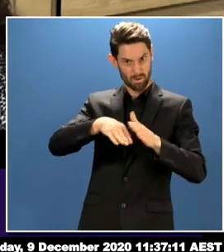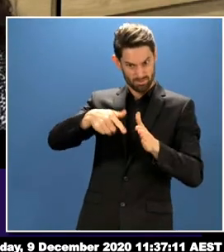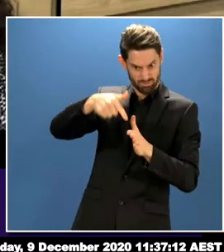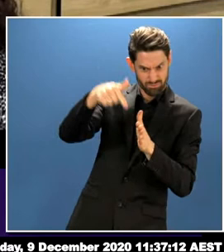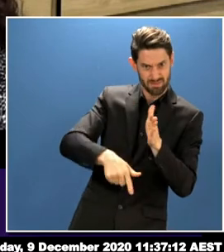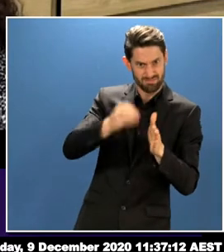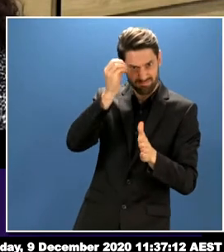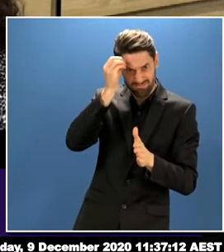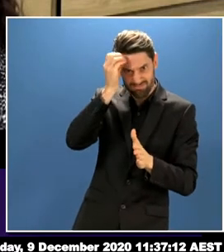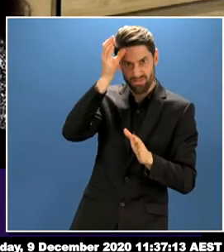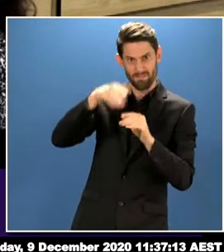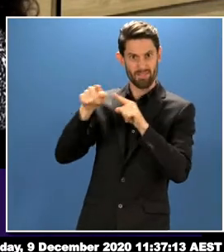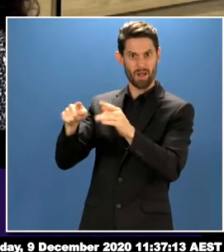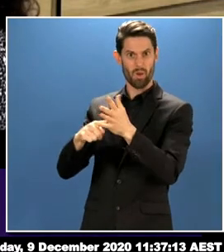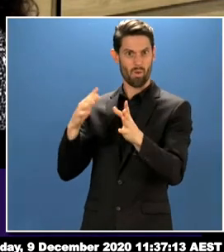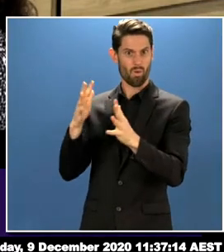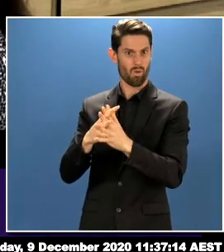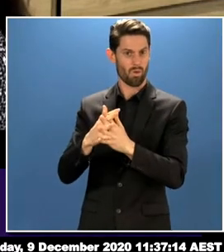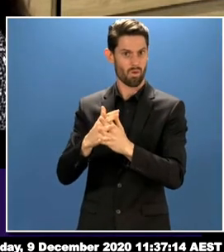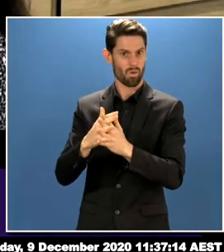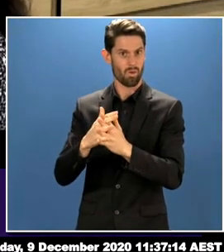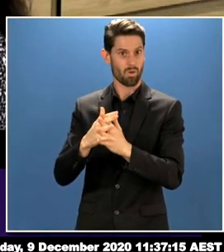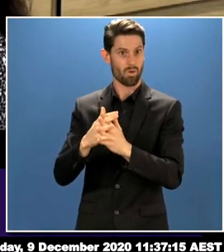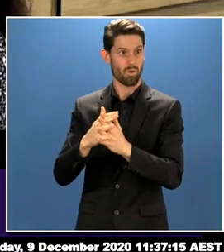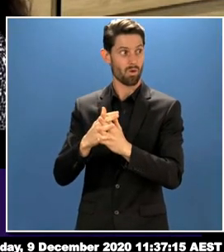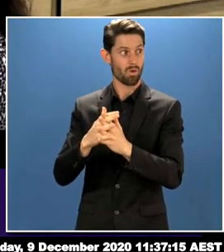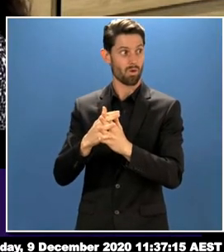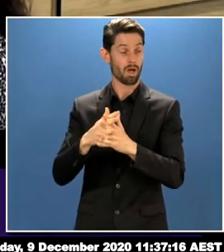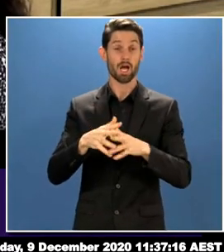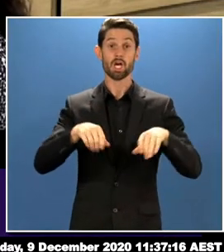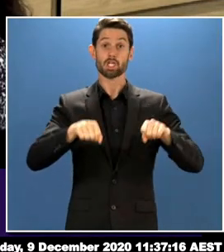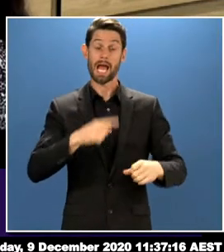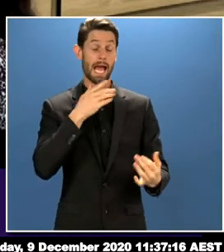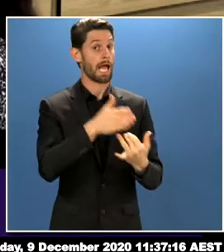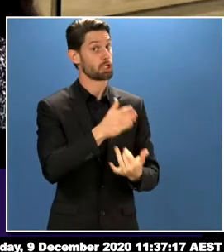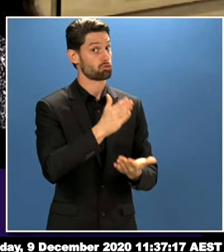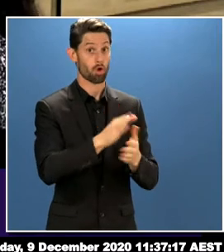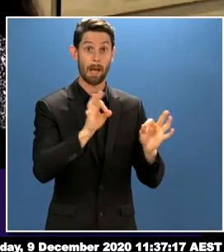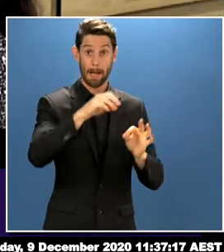That's correct. Actually that's a common misconception, Ms Fraser.